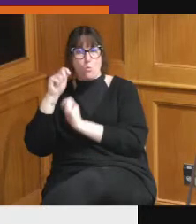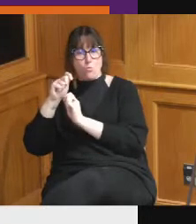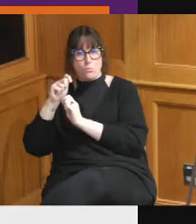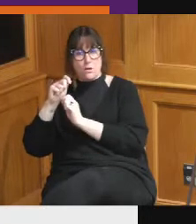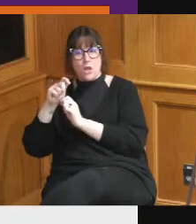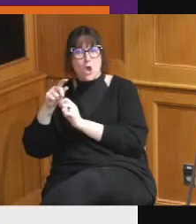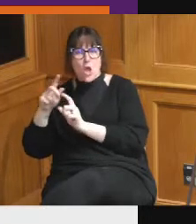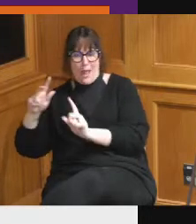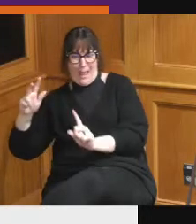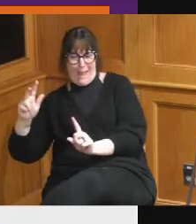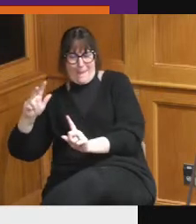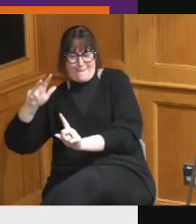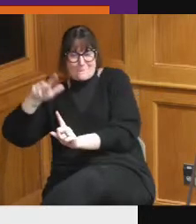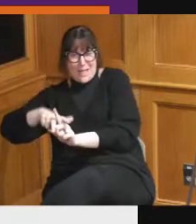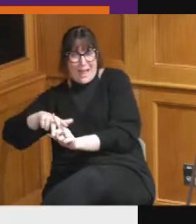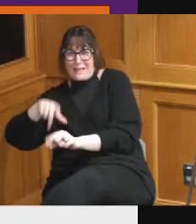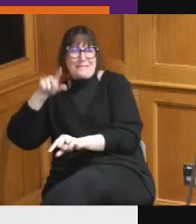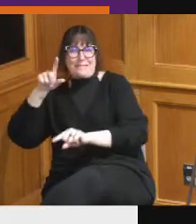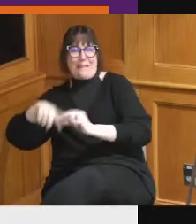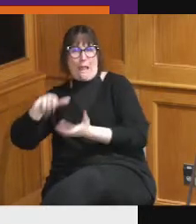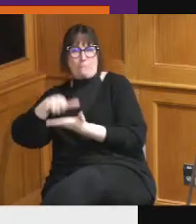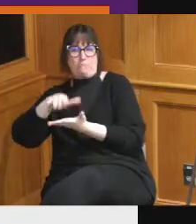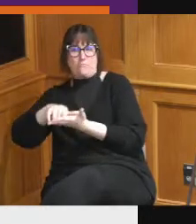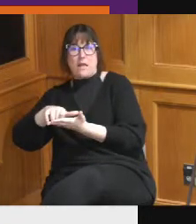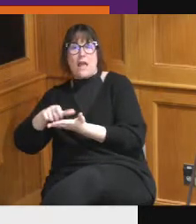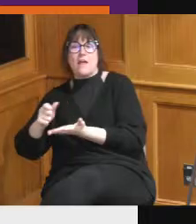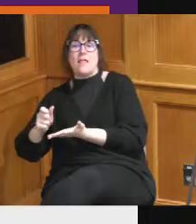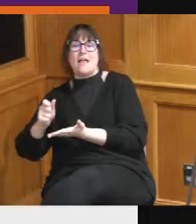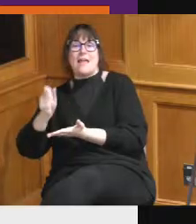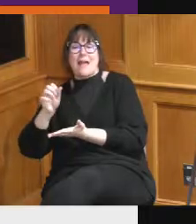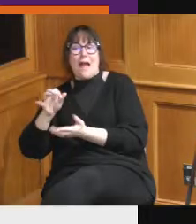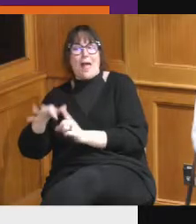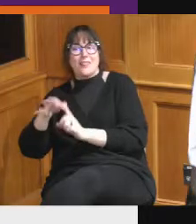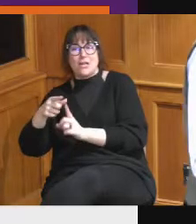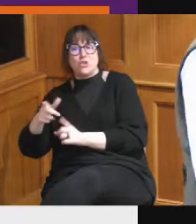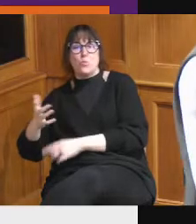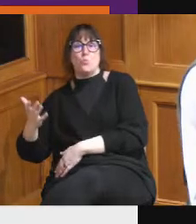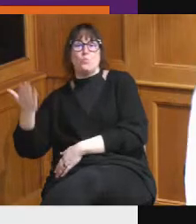litech unless you previously won a litech award and so in order to apply you have to go join up